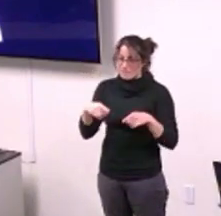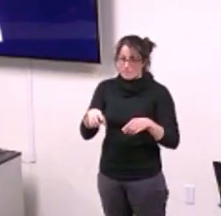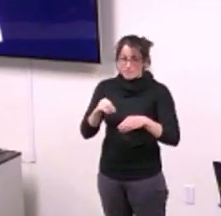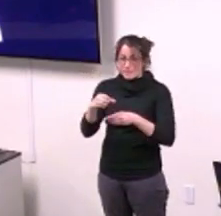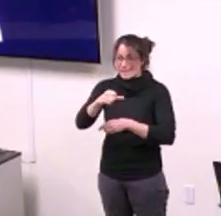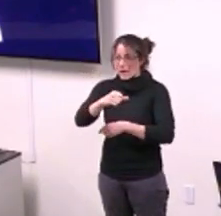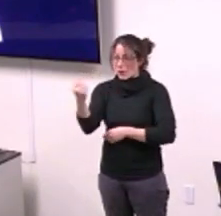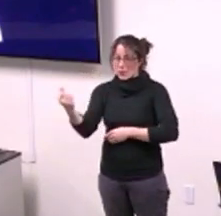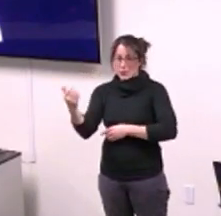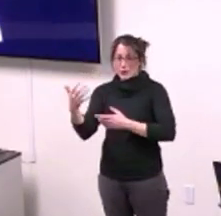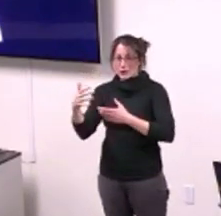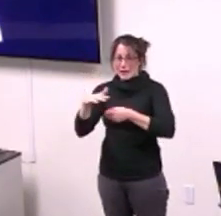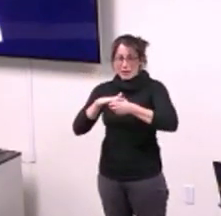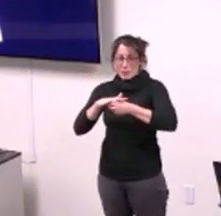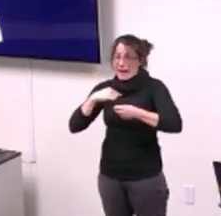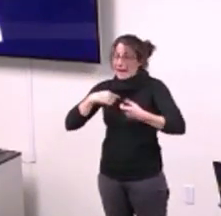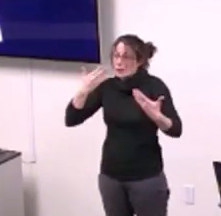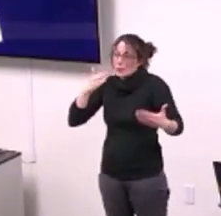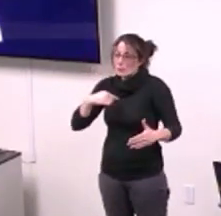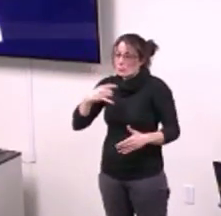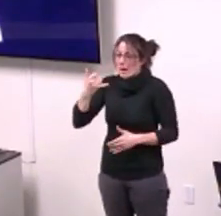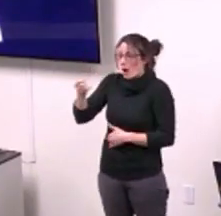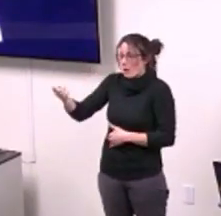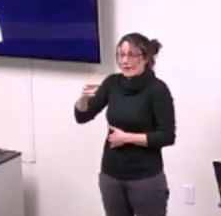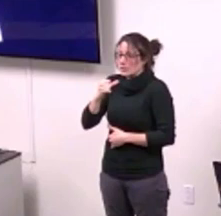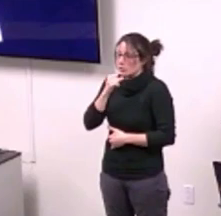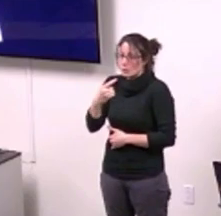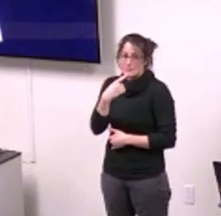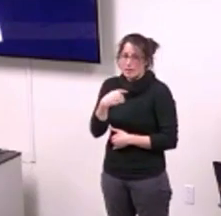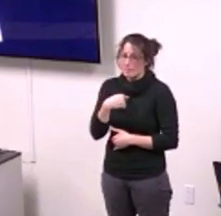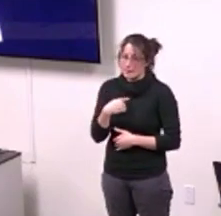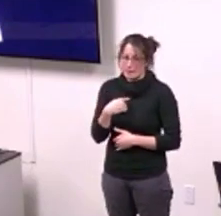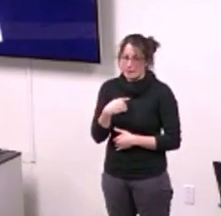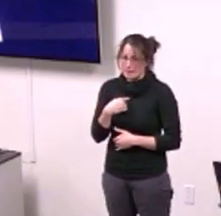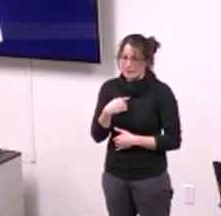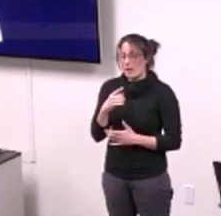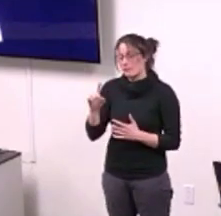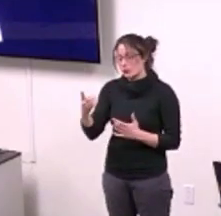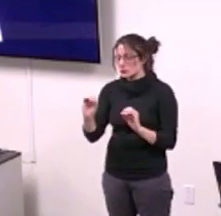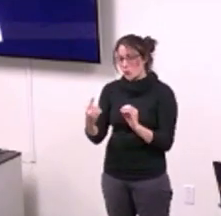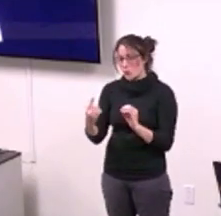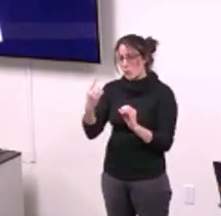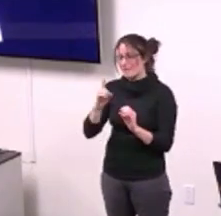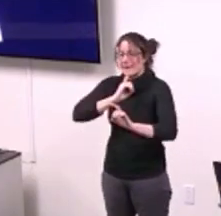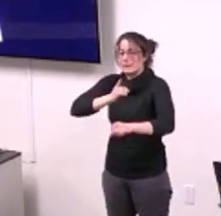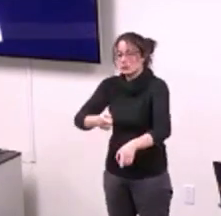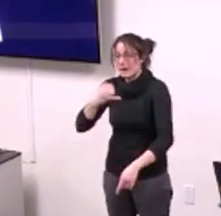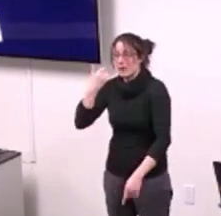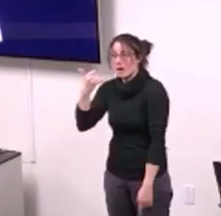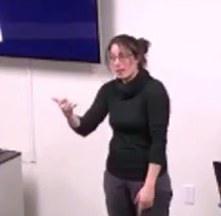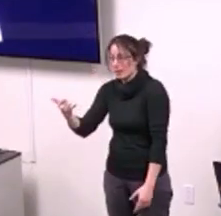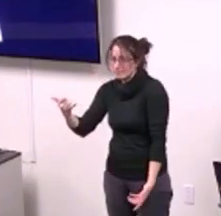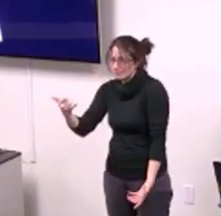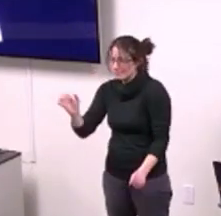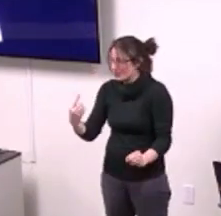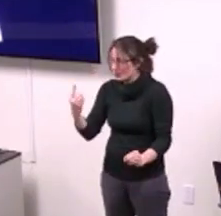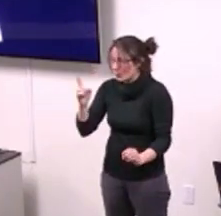So when I called them, they don't tell me. First of all, nobody answers their phone, right?